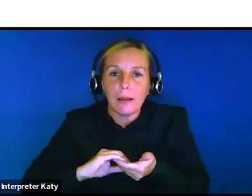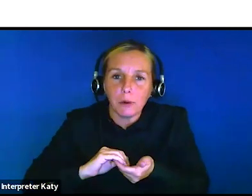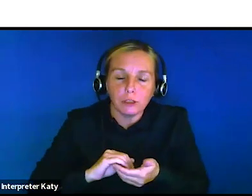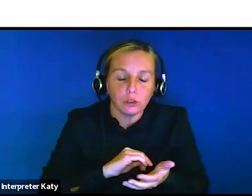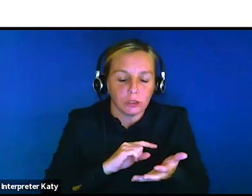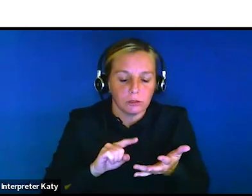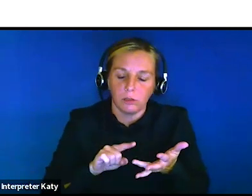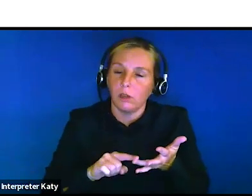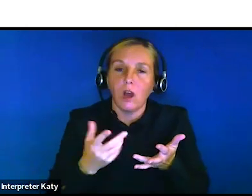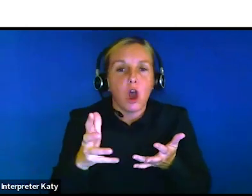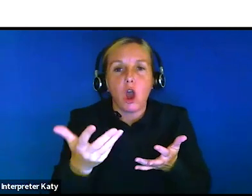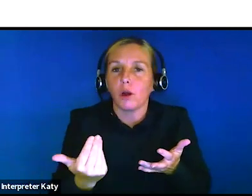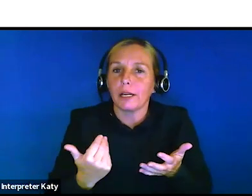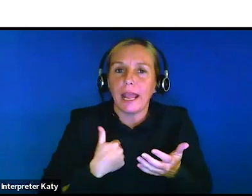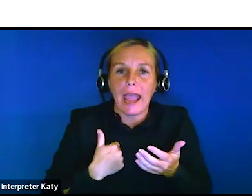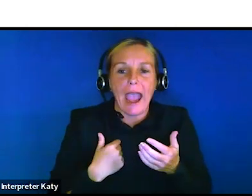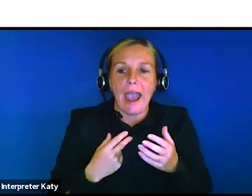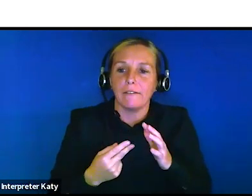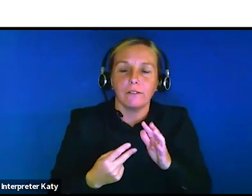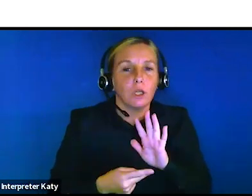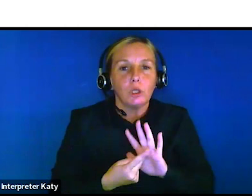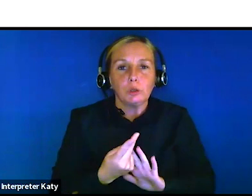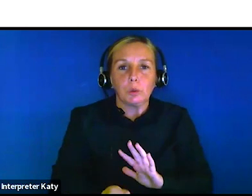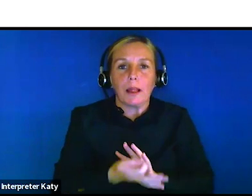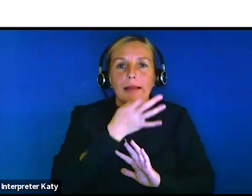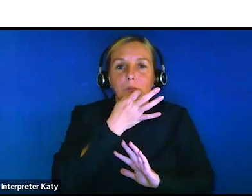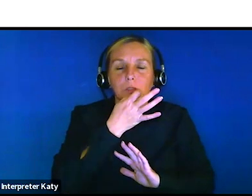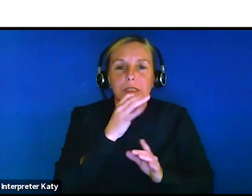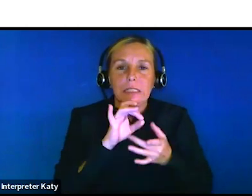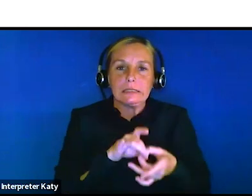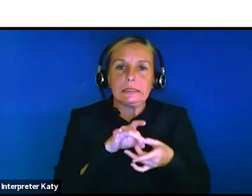You already have dual expertise in terms of individuals